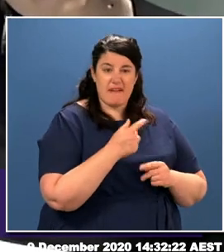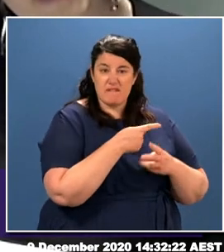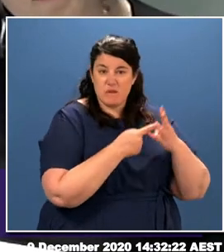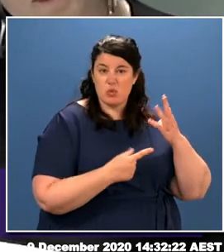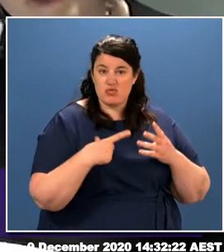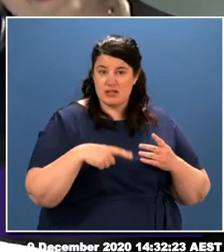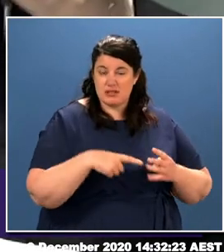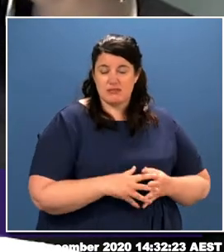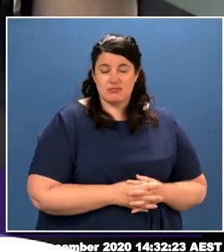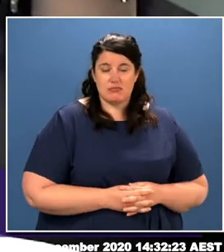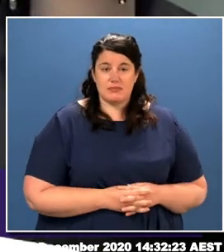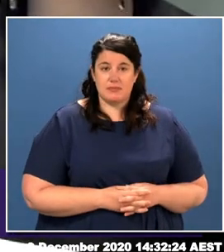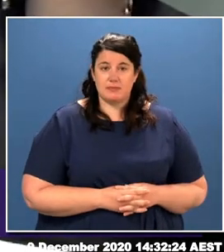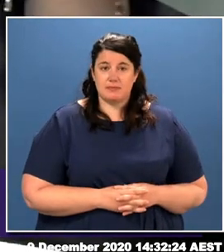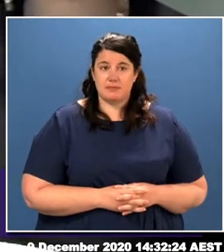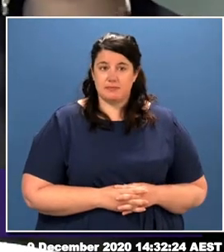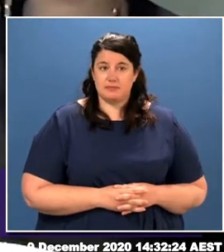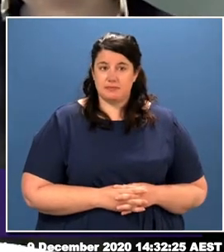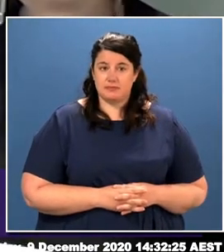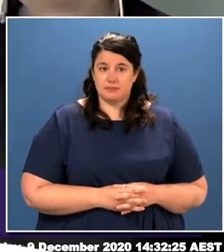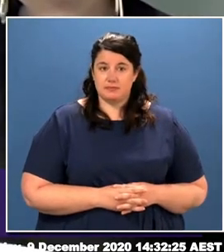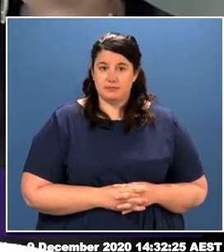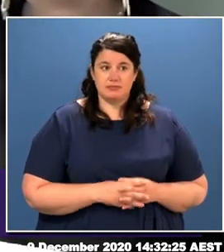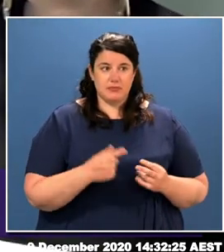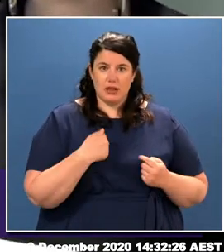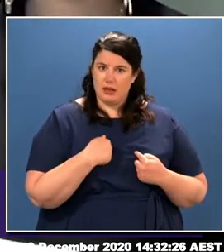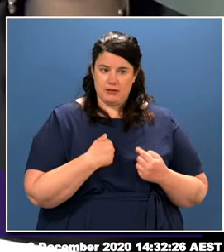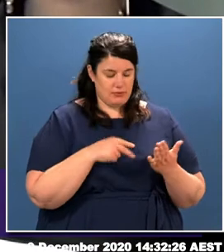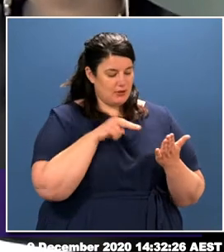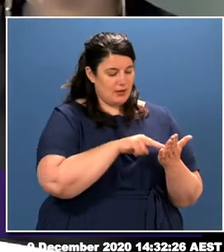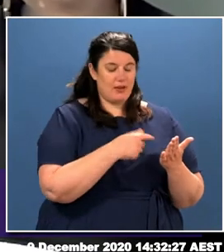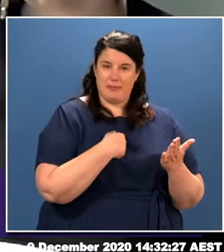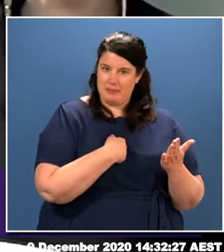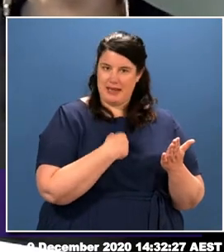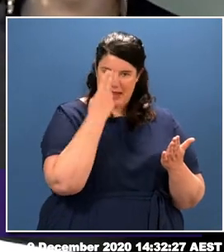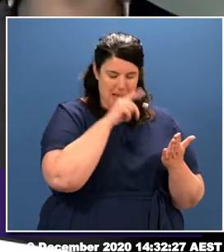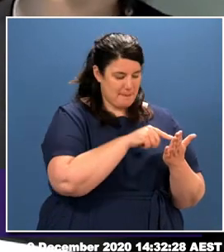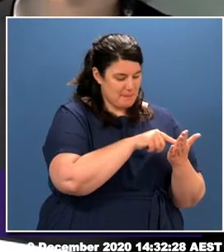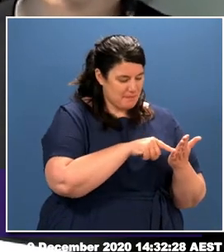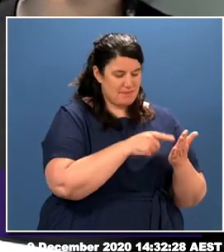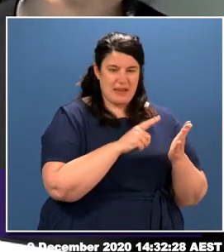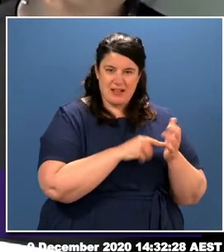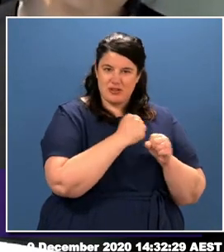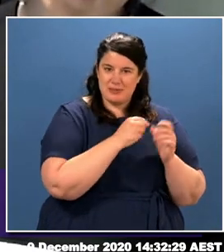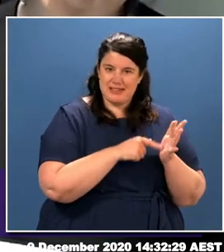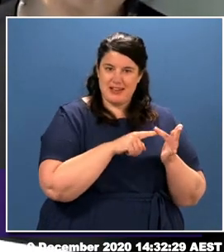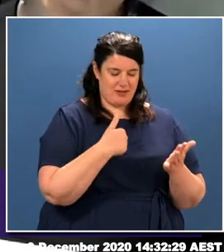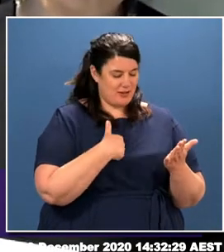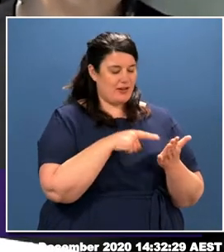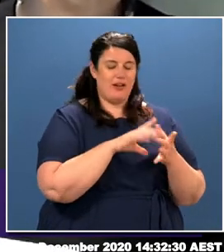for people to actually see themselves in the resources. They see that they're represented, they can relate to the stories that are told